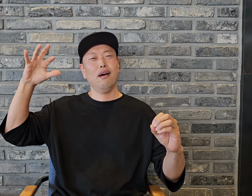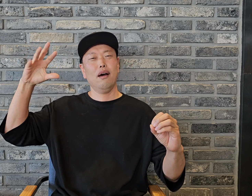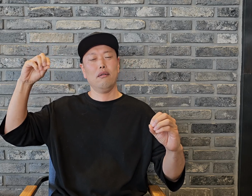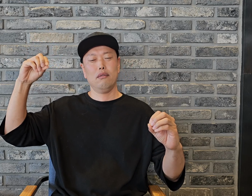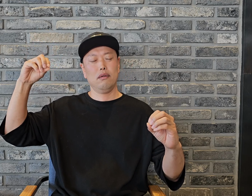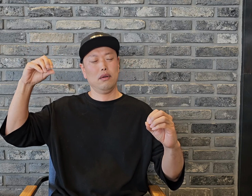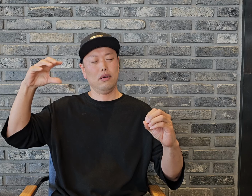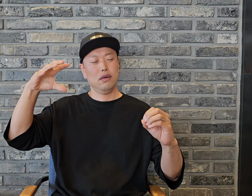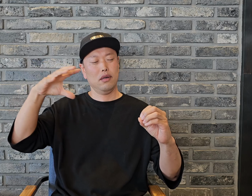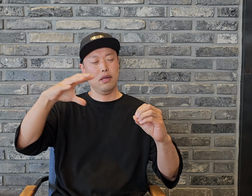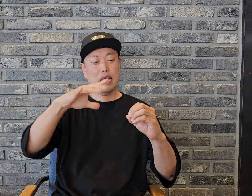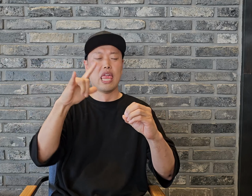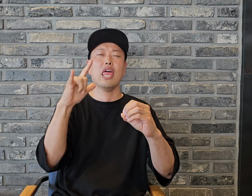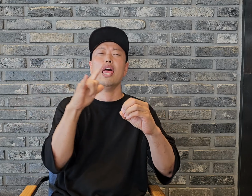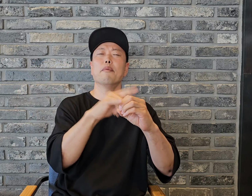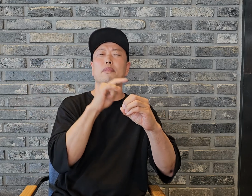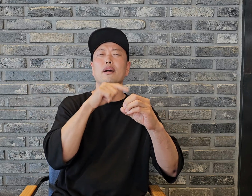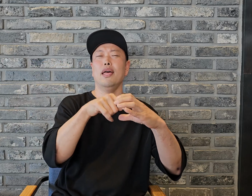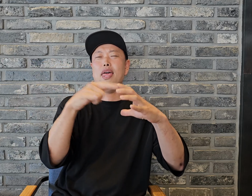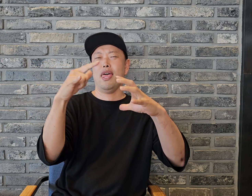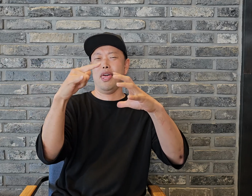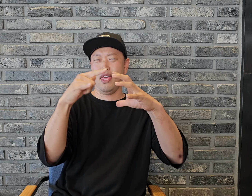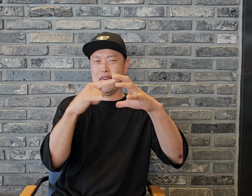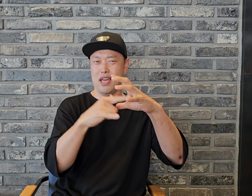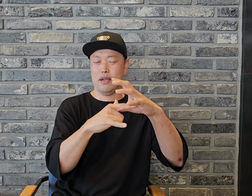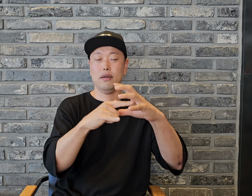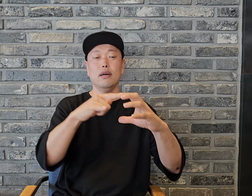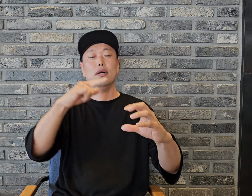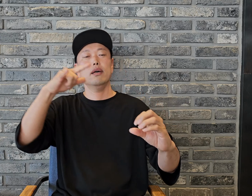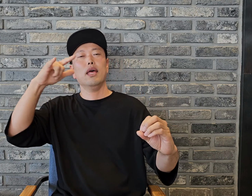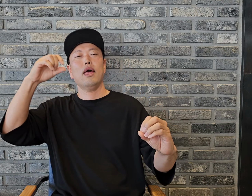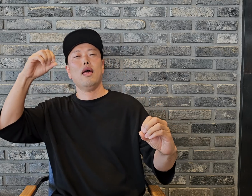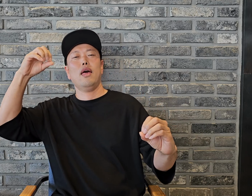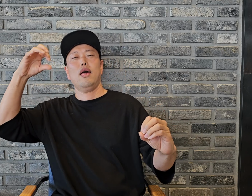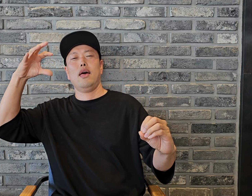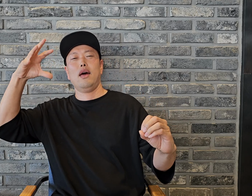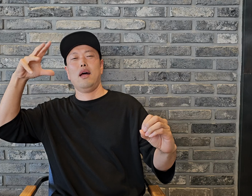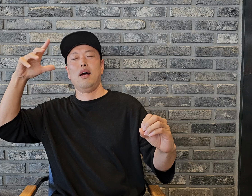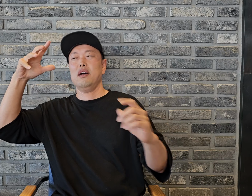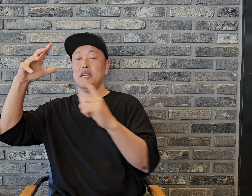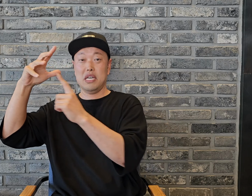is based on the image of sending ultraviolet rays (sunlight) towards the Earth.